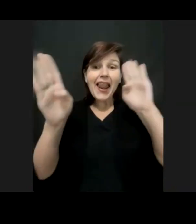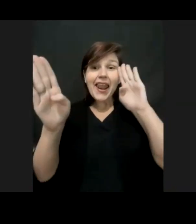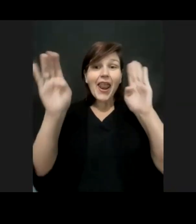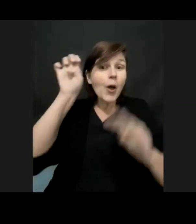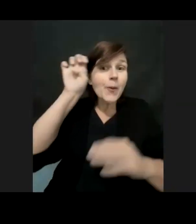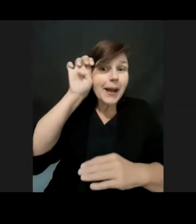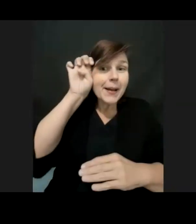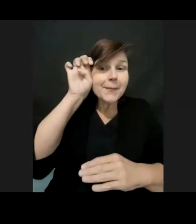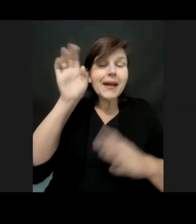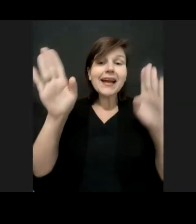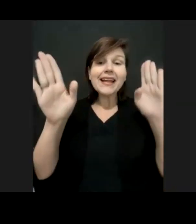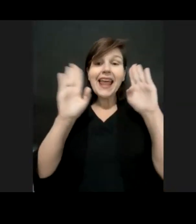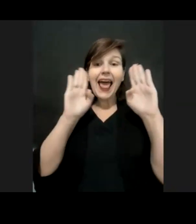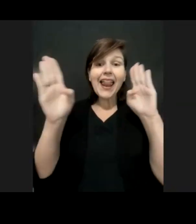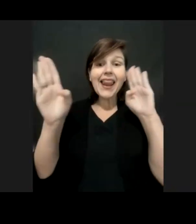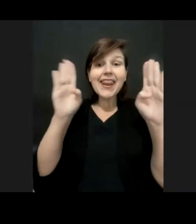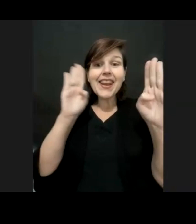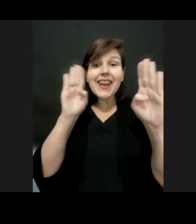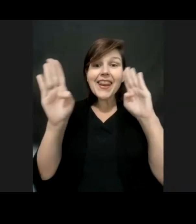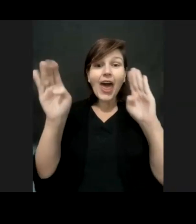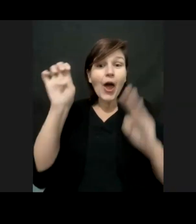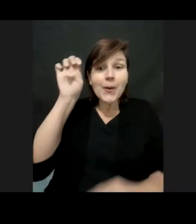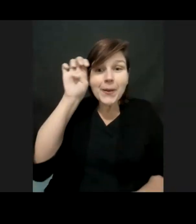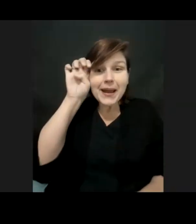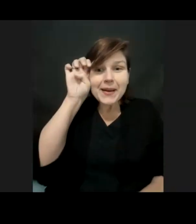Emmett, whoop!